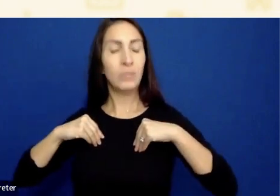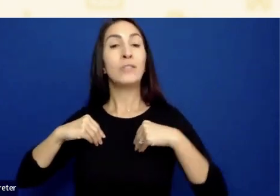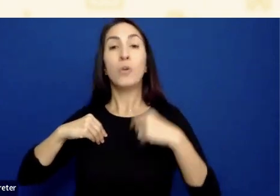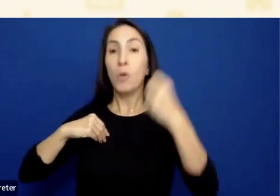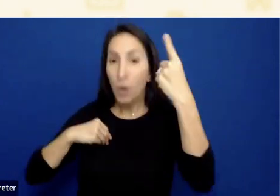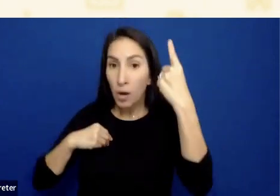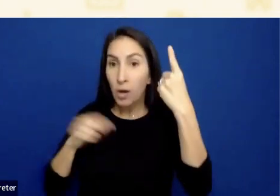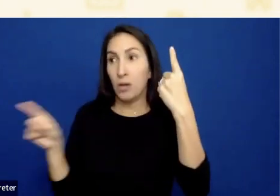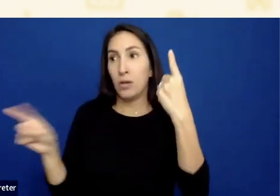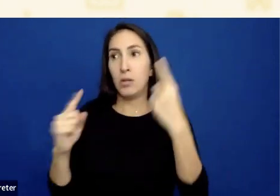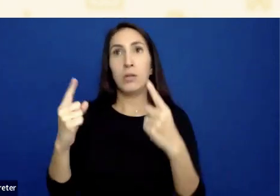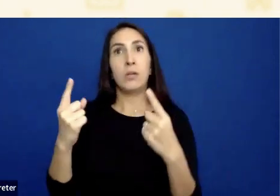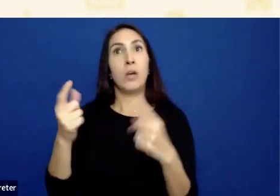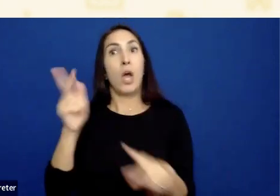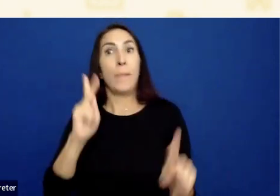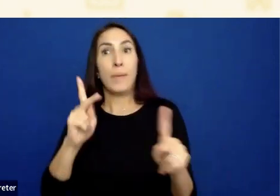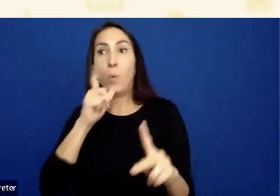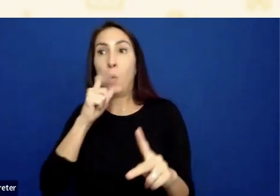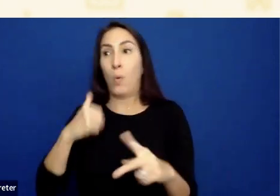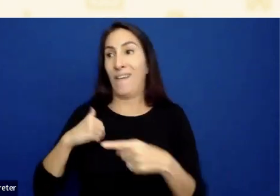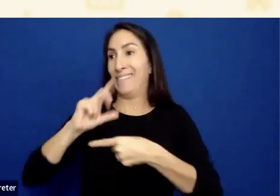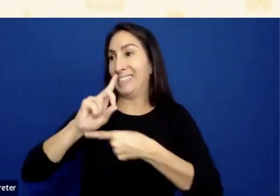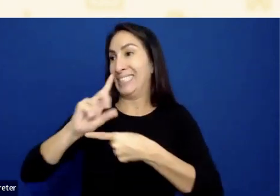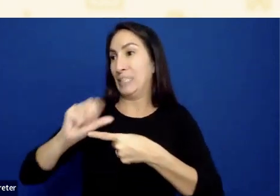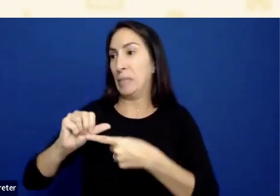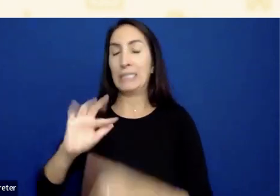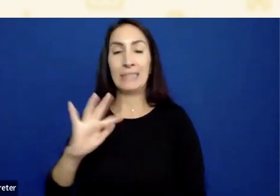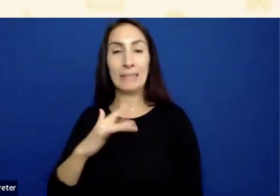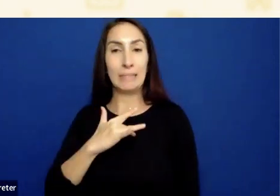to not have the kind of disposable income